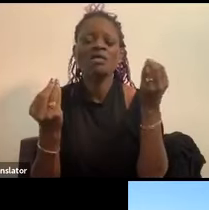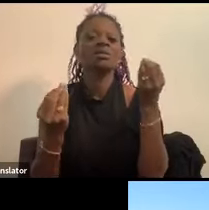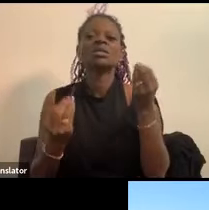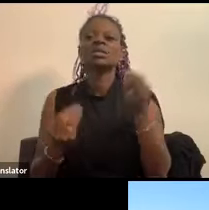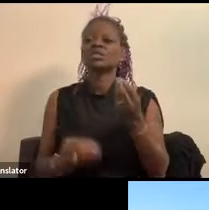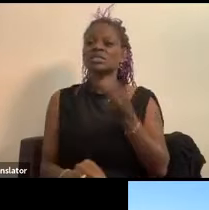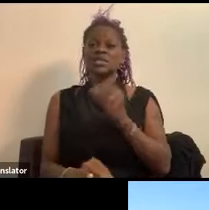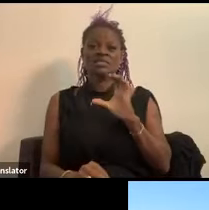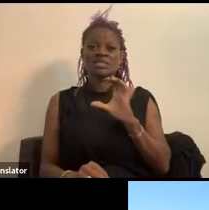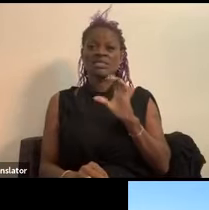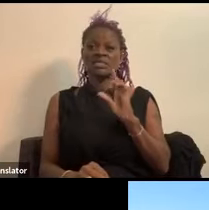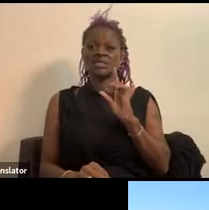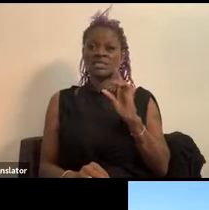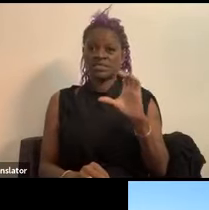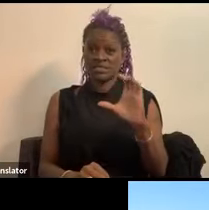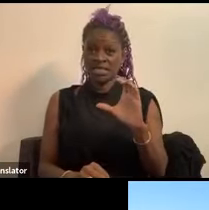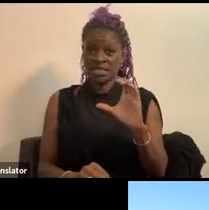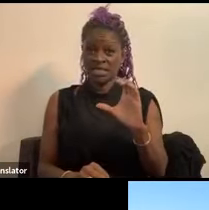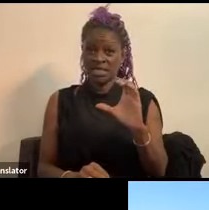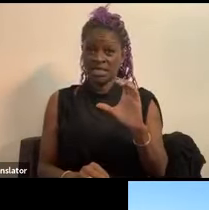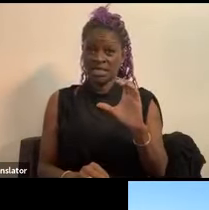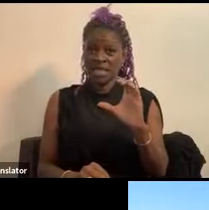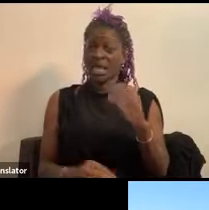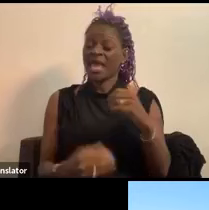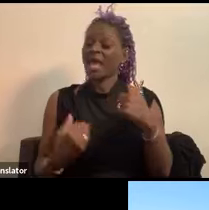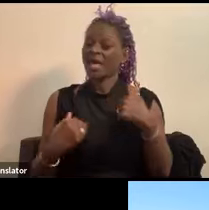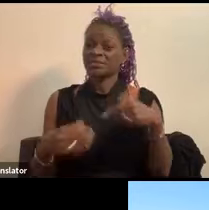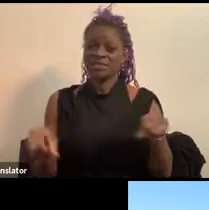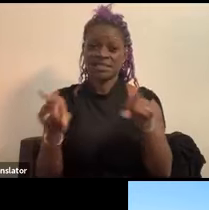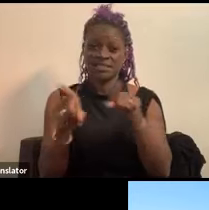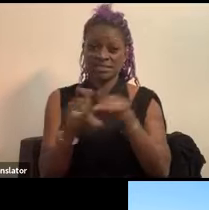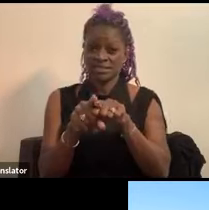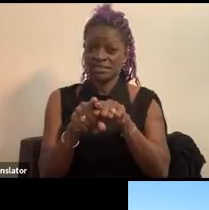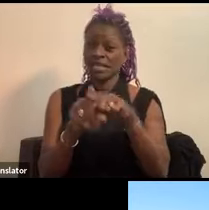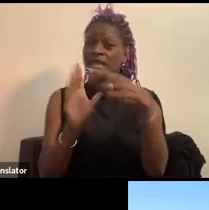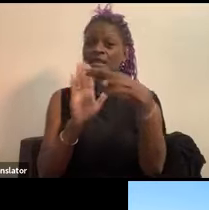and Prevention issued similar guidance yesterday, recommending that both